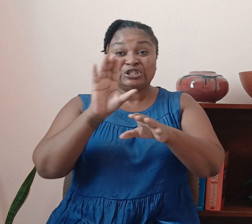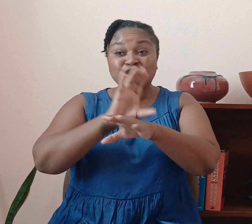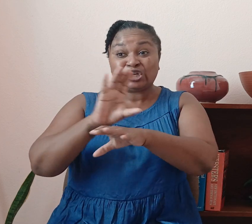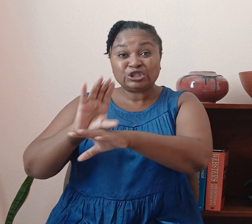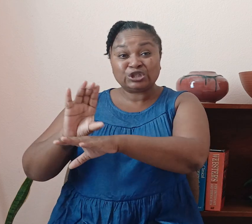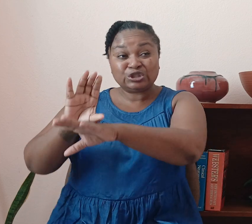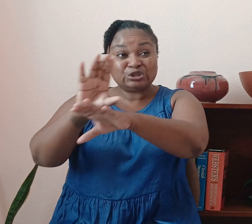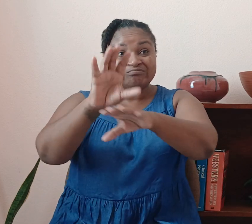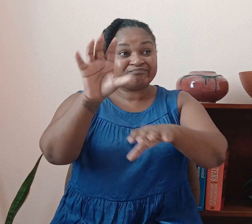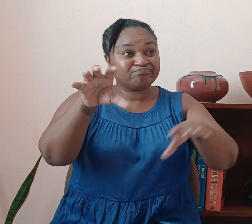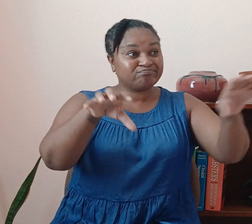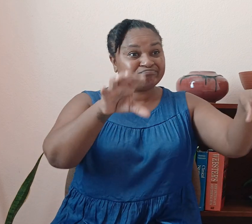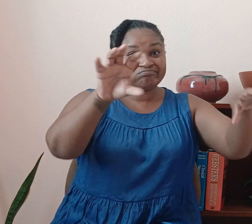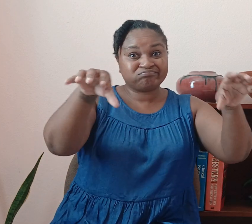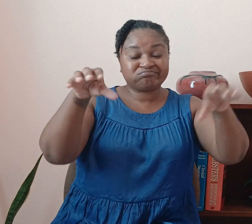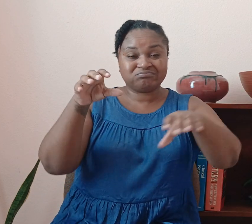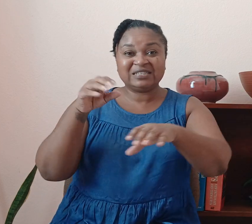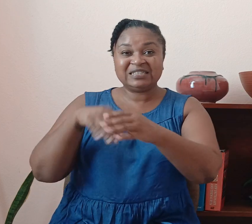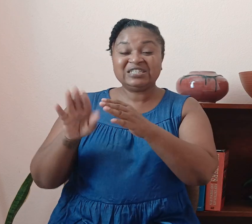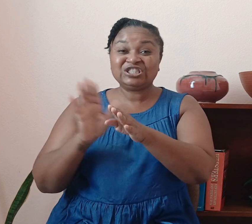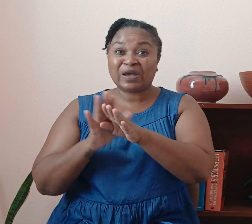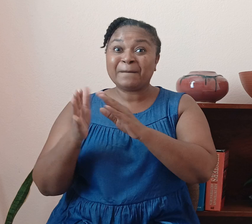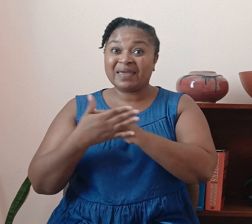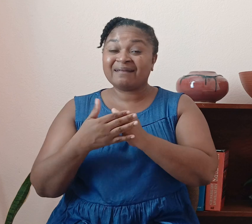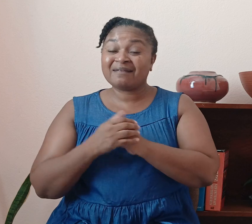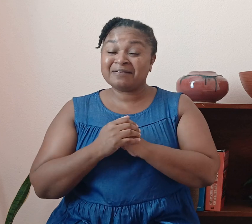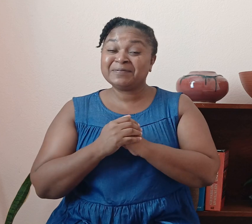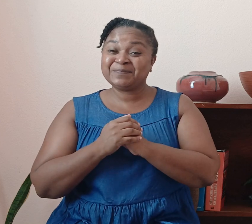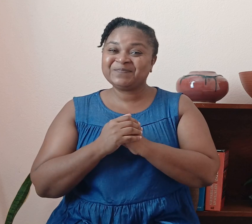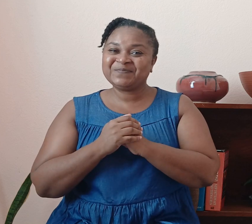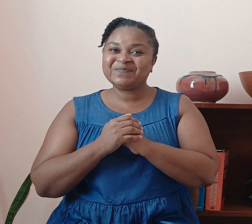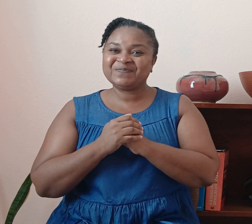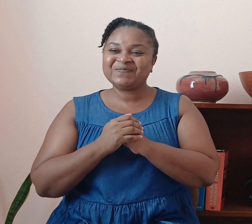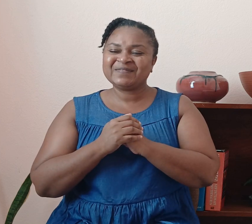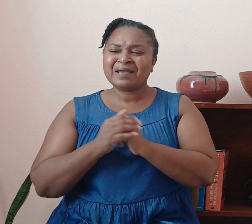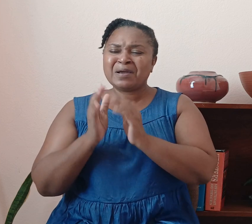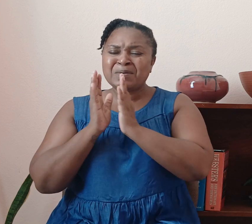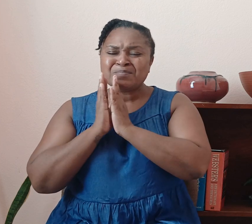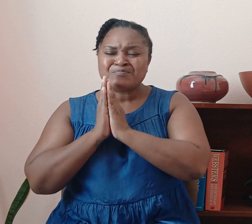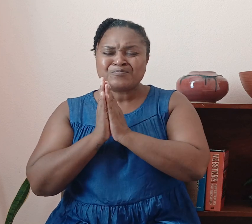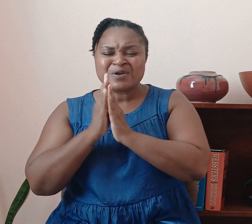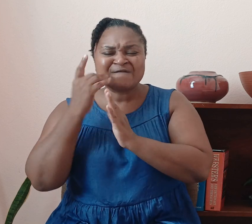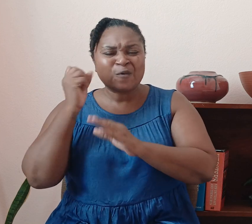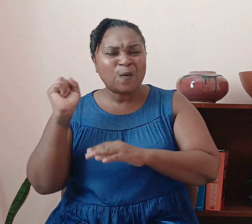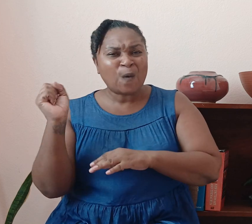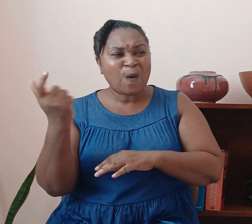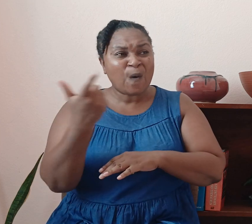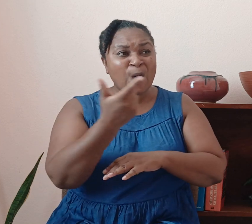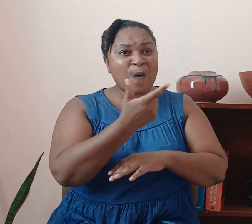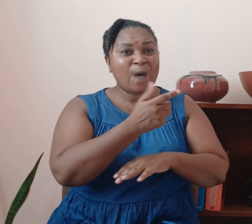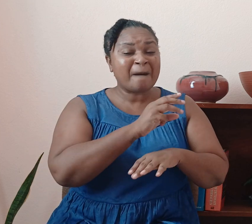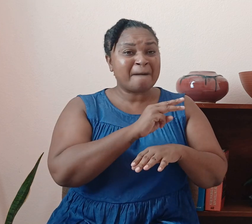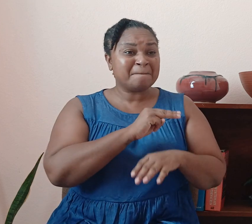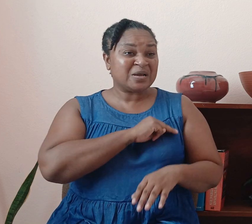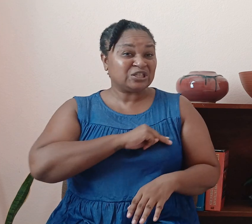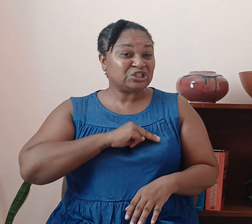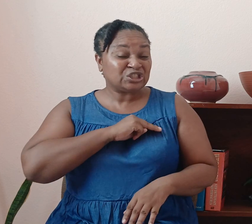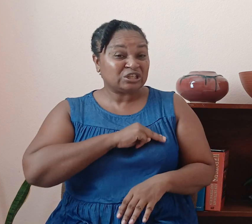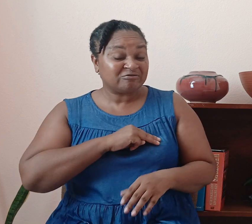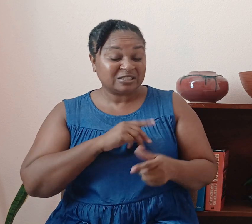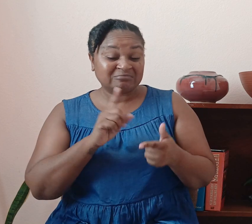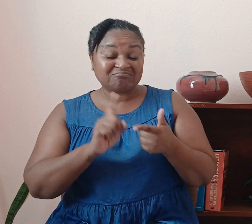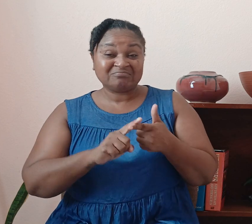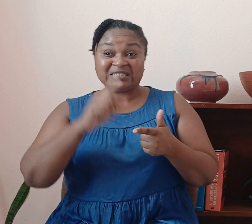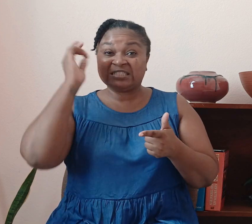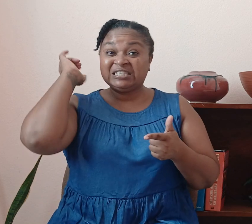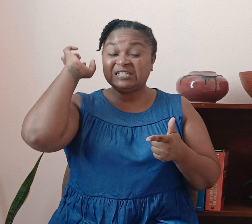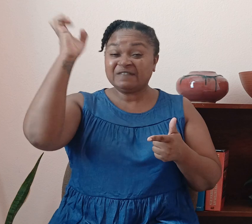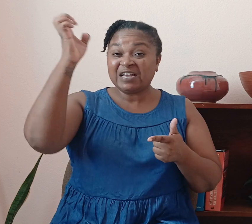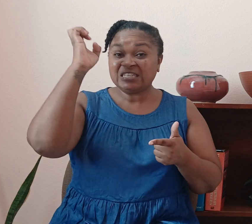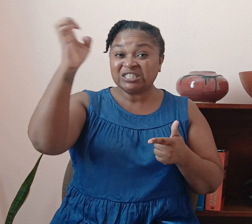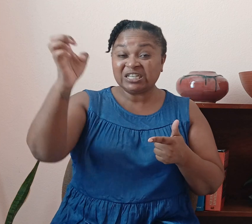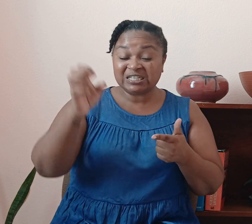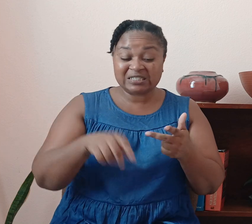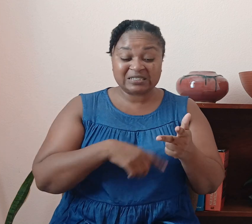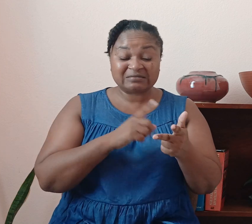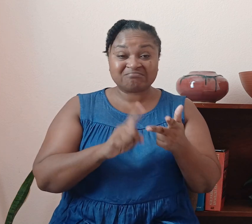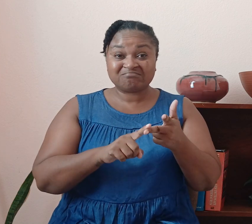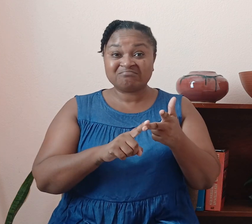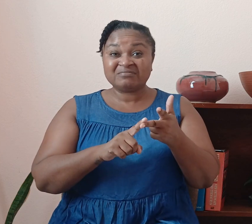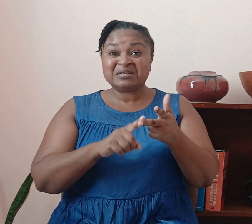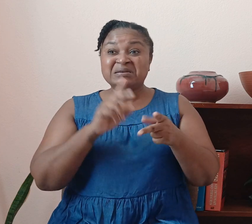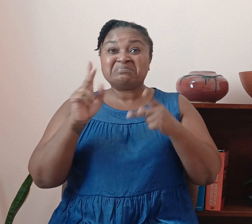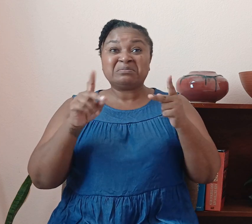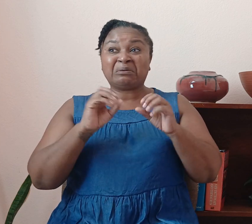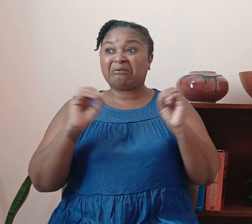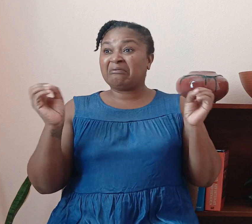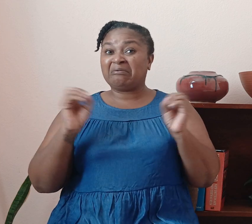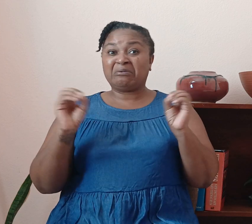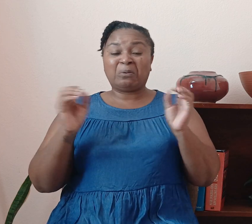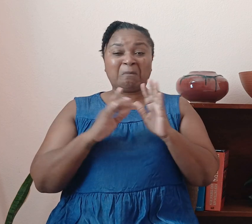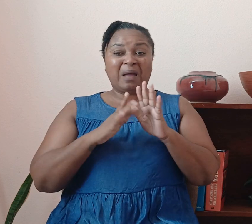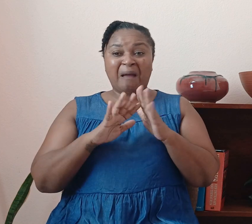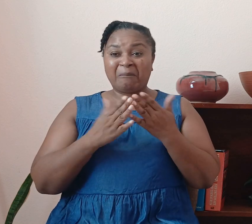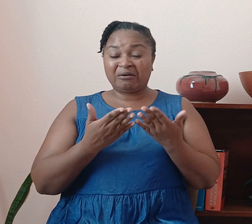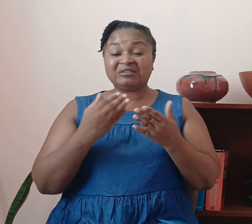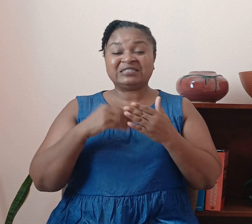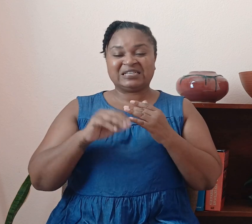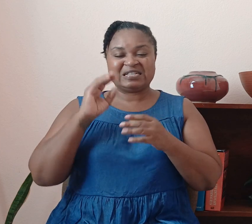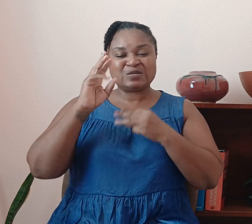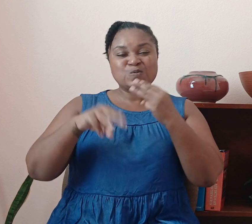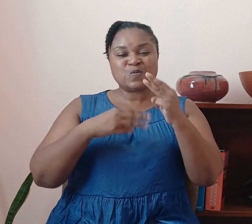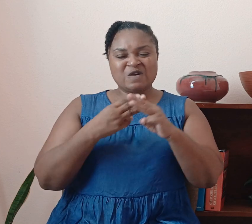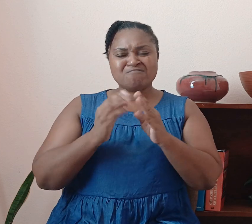 Pray for Missionaries, Evangelists and the Bibleless people of the world